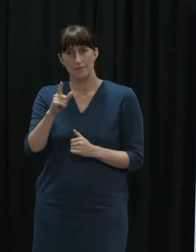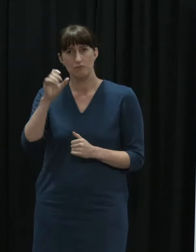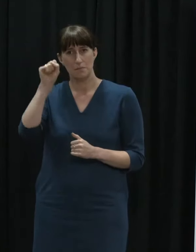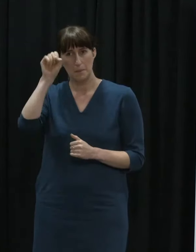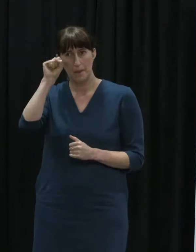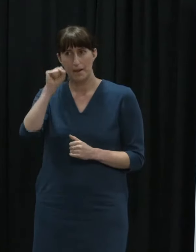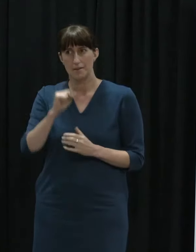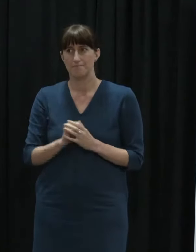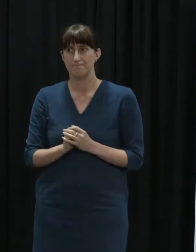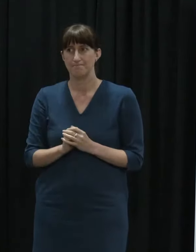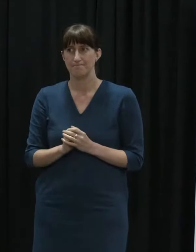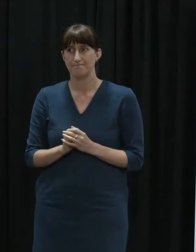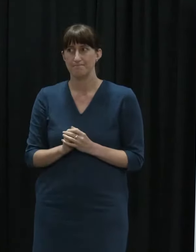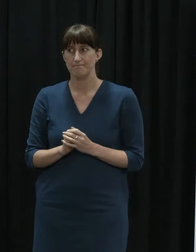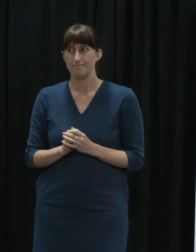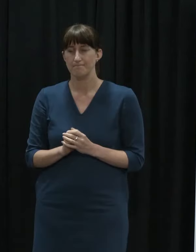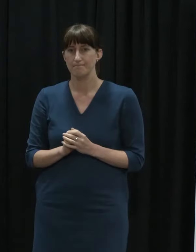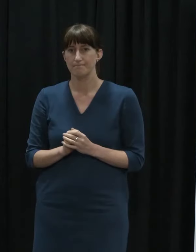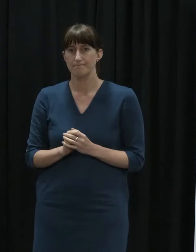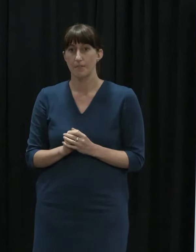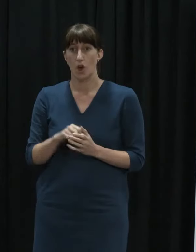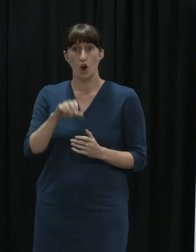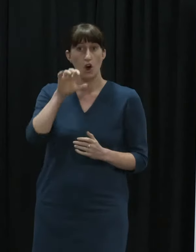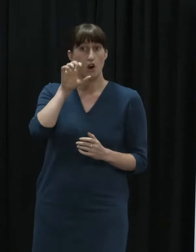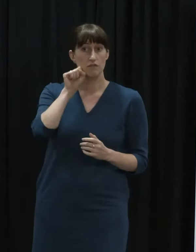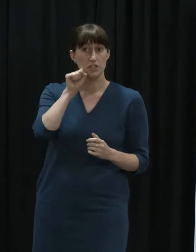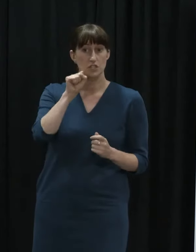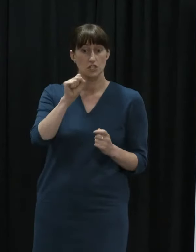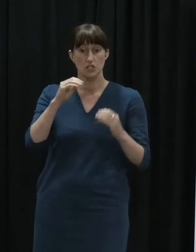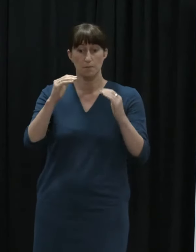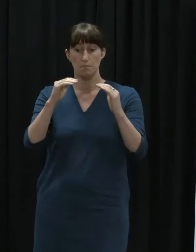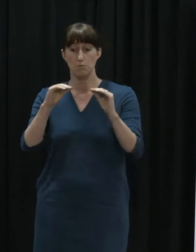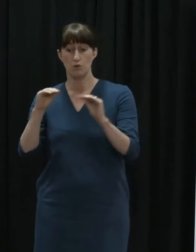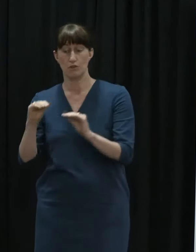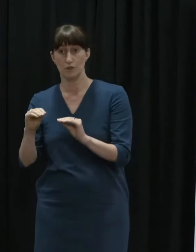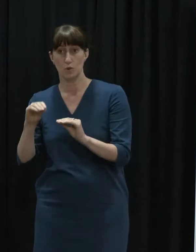expect things to change in the south.